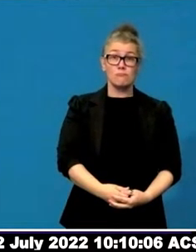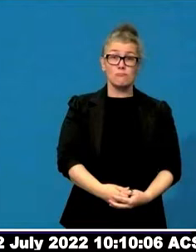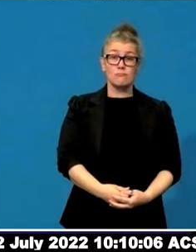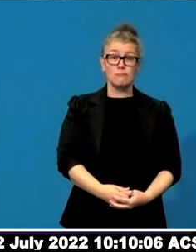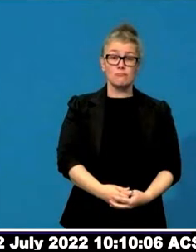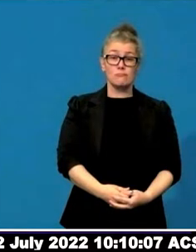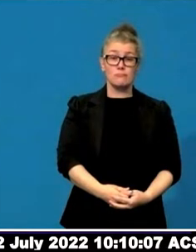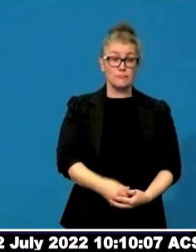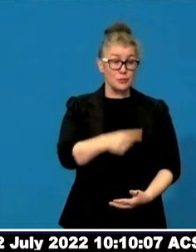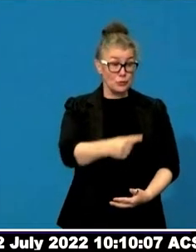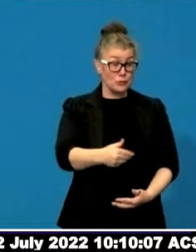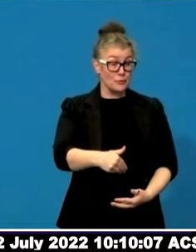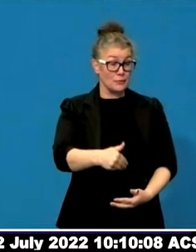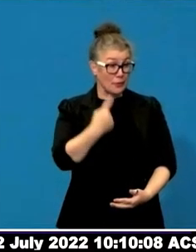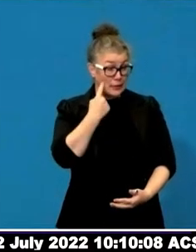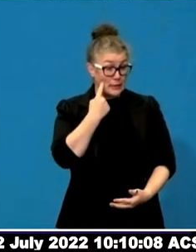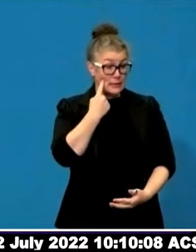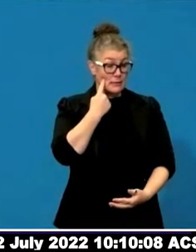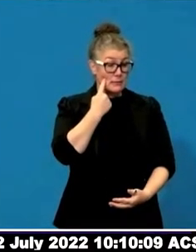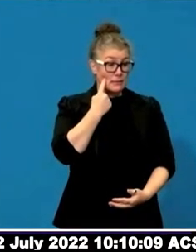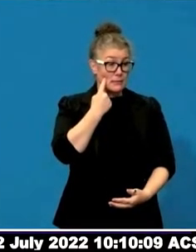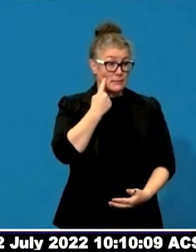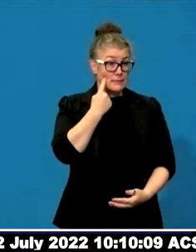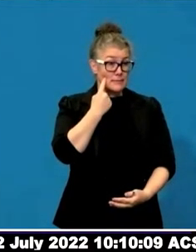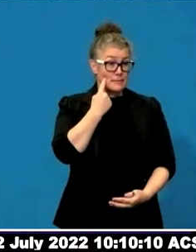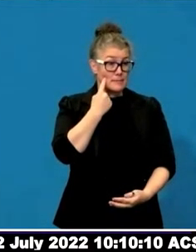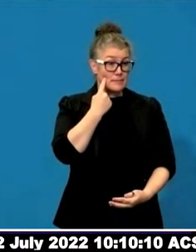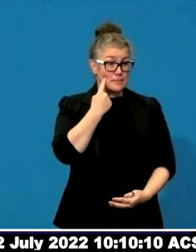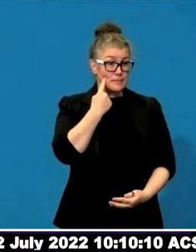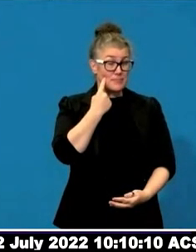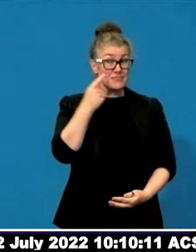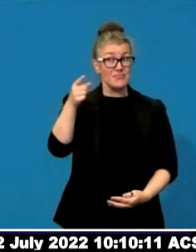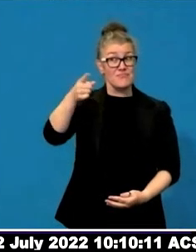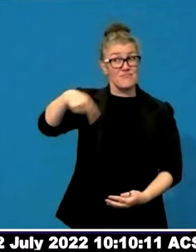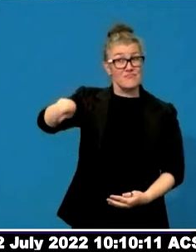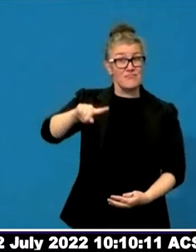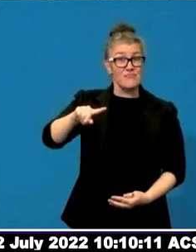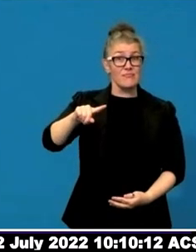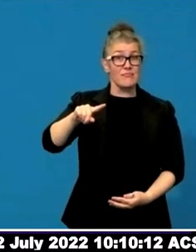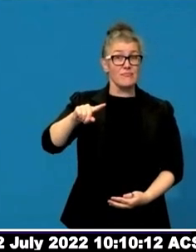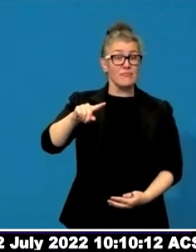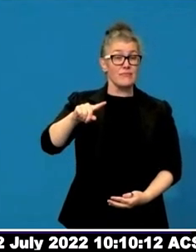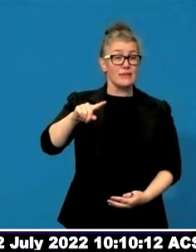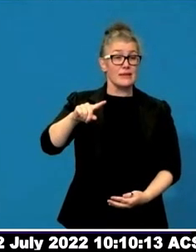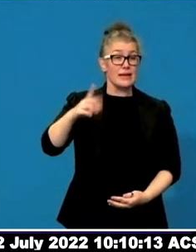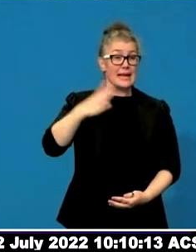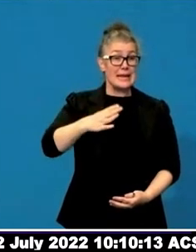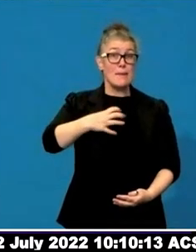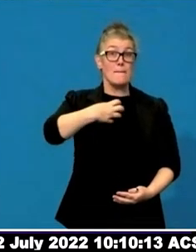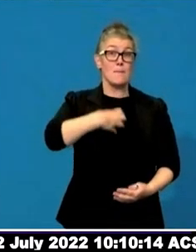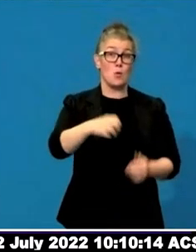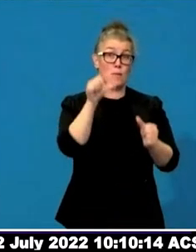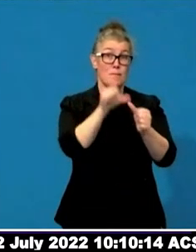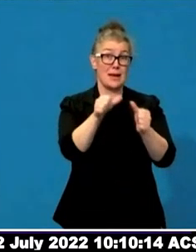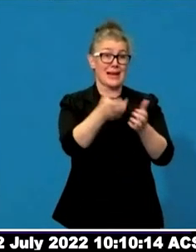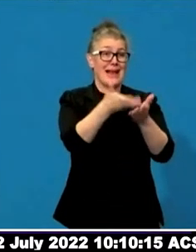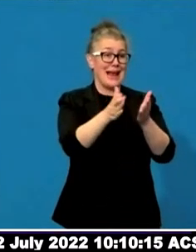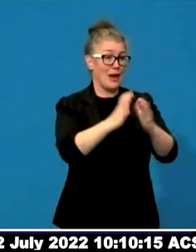Do you feel like they need to be better at communicating with you?